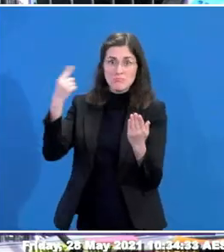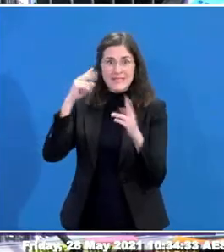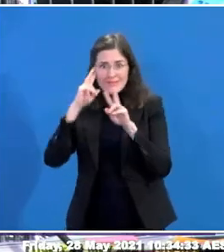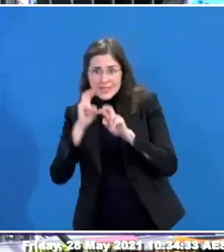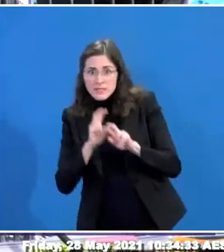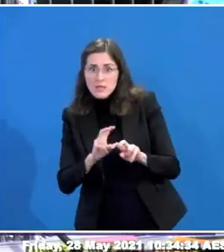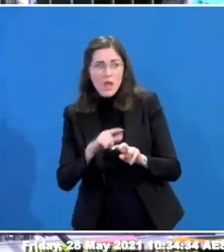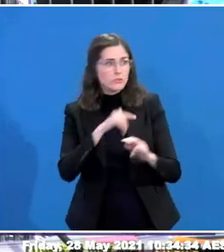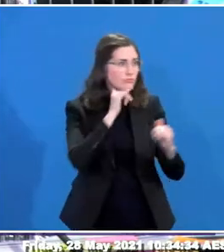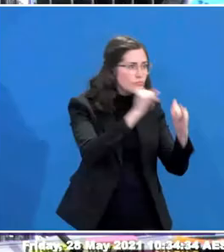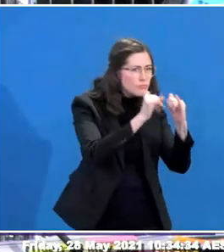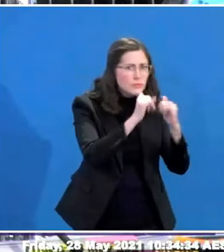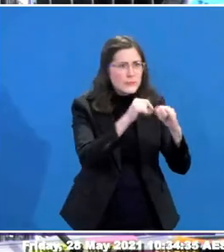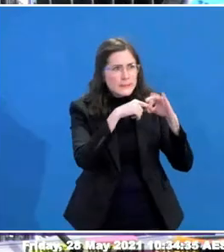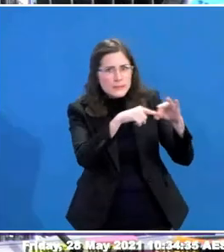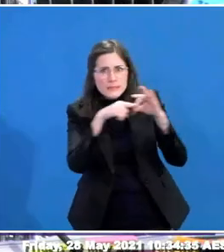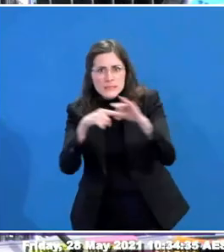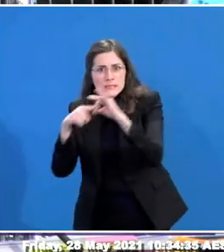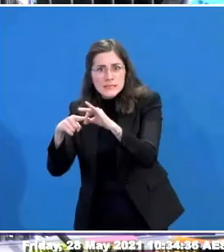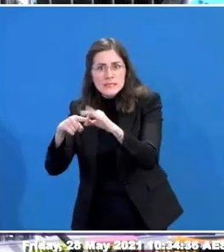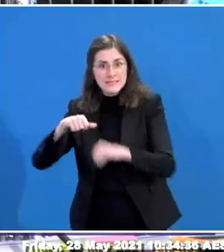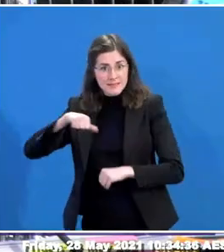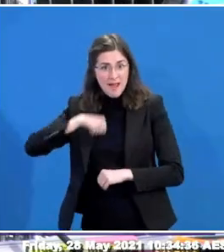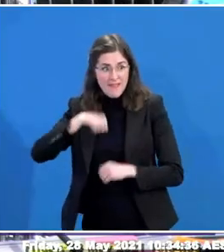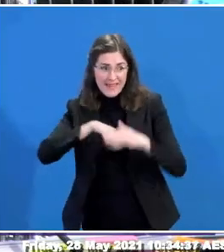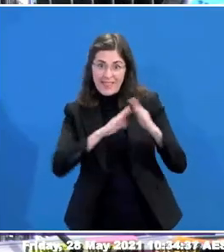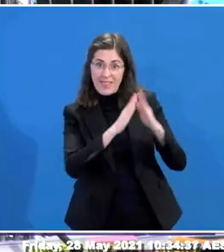conducted with the staff at the house, and interviews conducted with the client